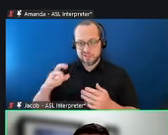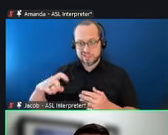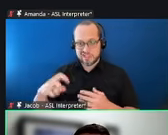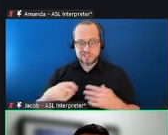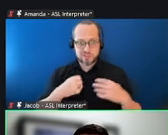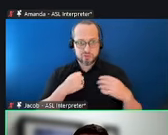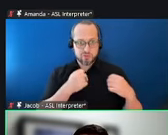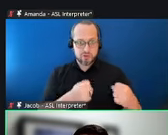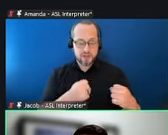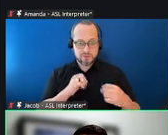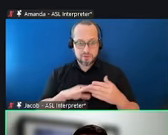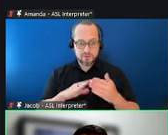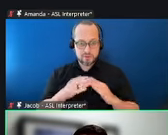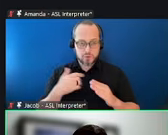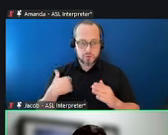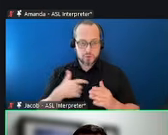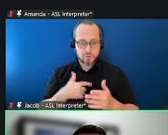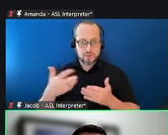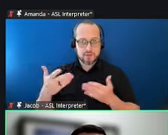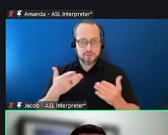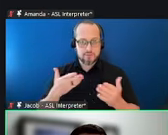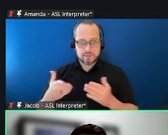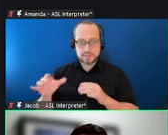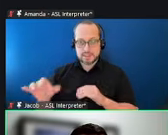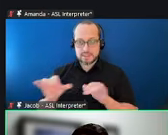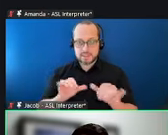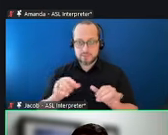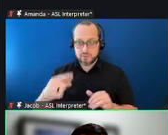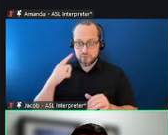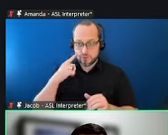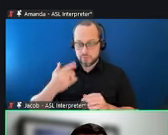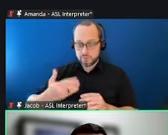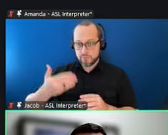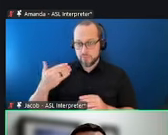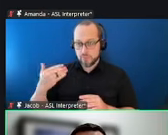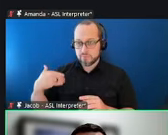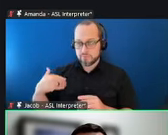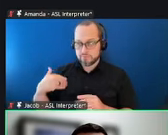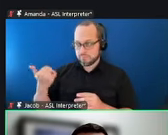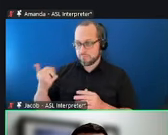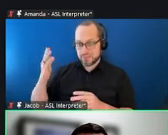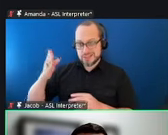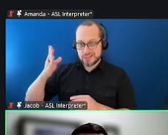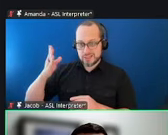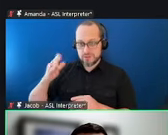communities we serve. Much like you've heard from the prior presenters, while our regions all have